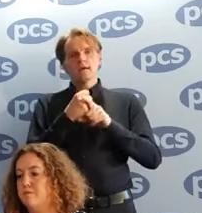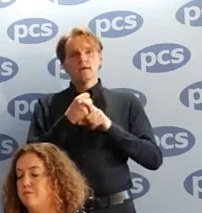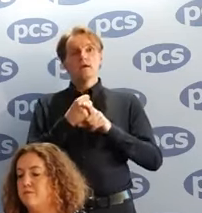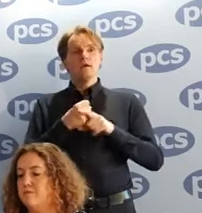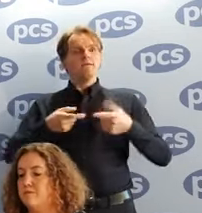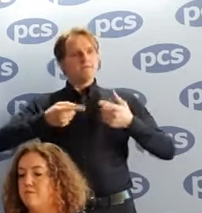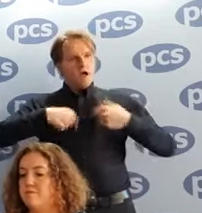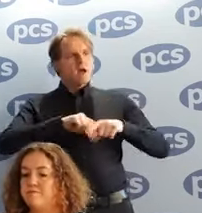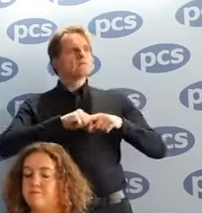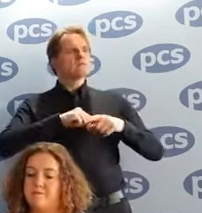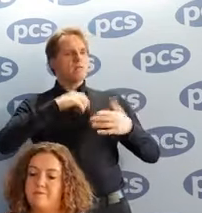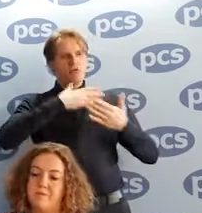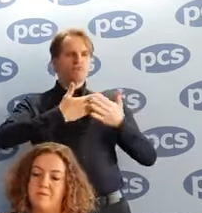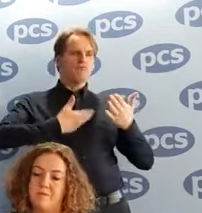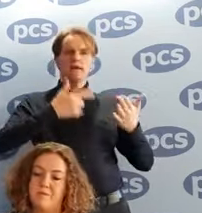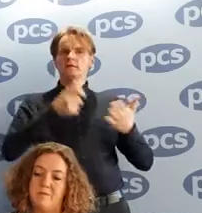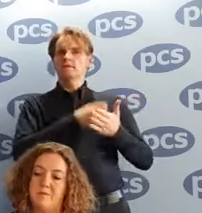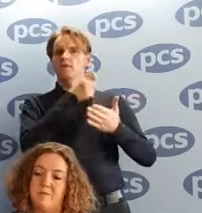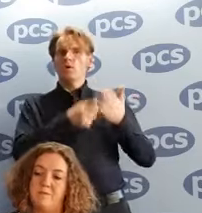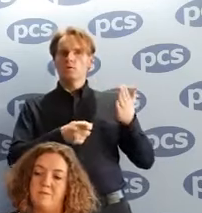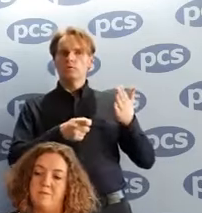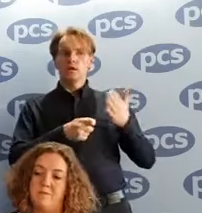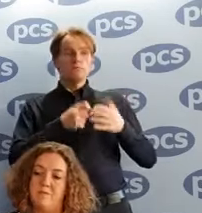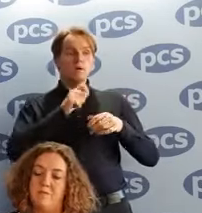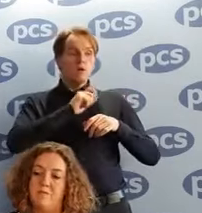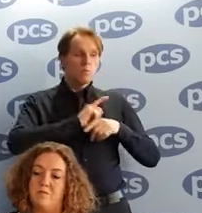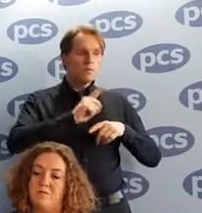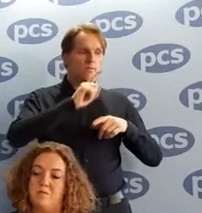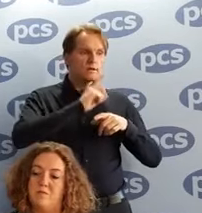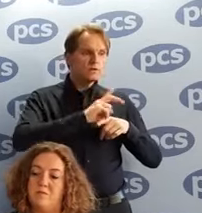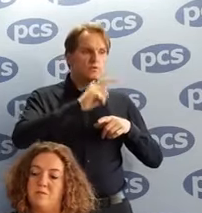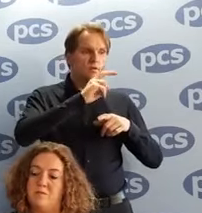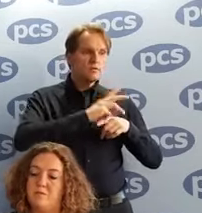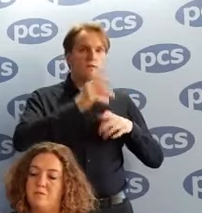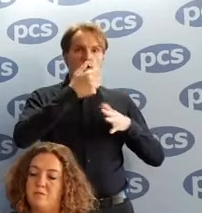six weeks when, if we ballot, will be balloting in June and so you know all I